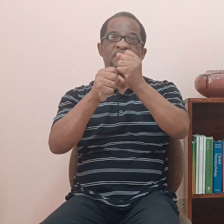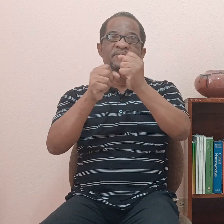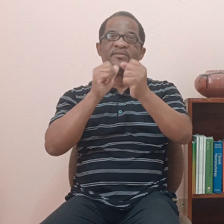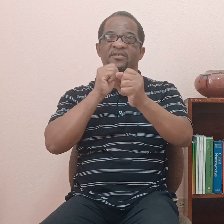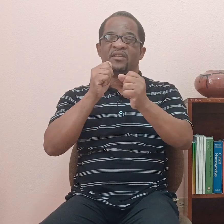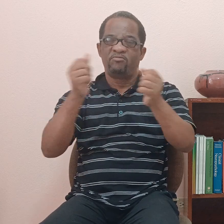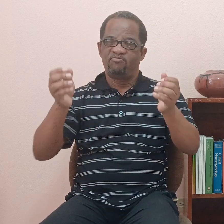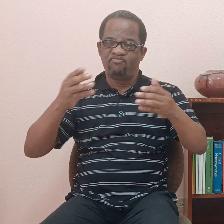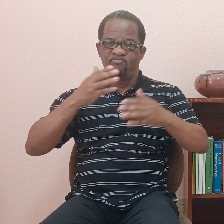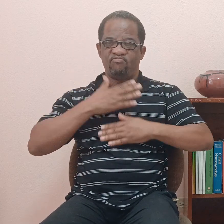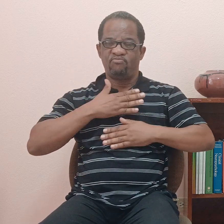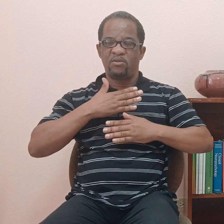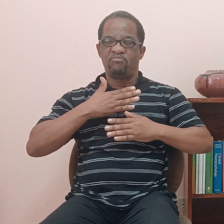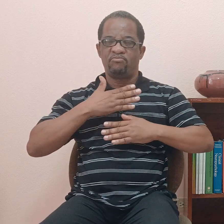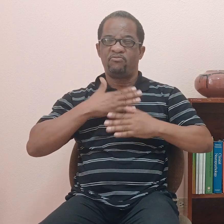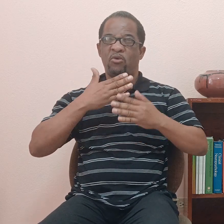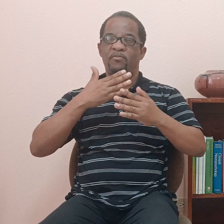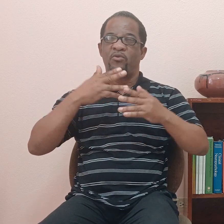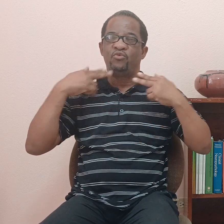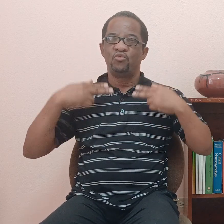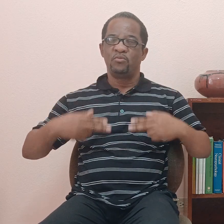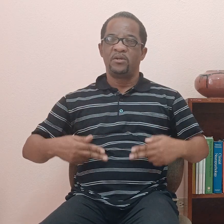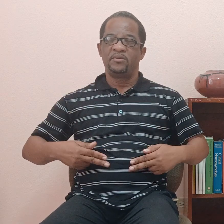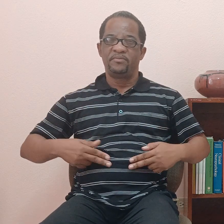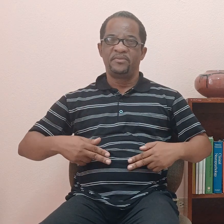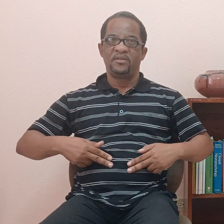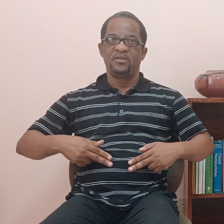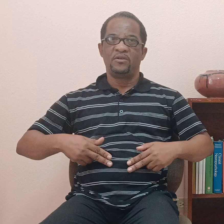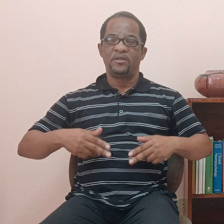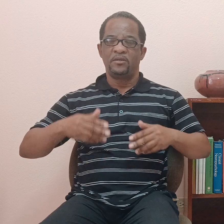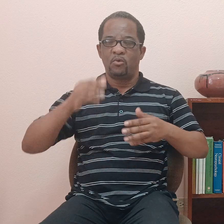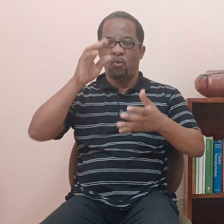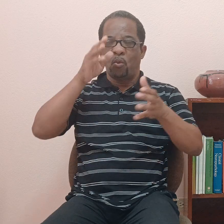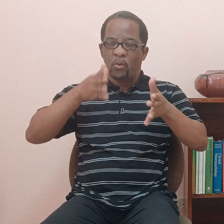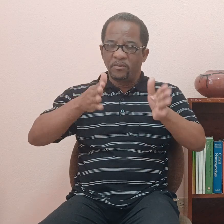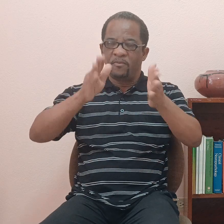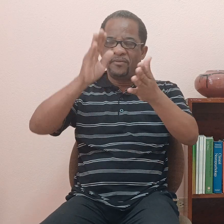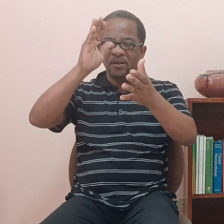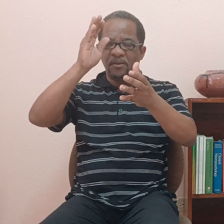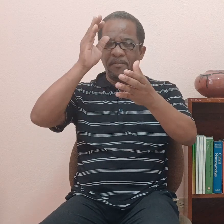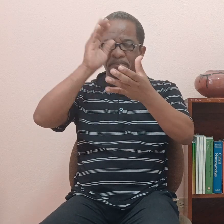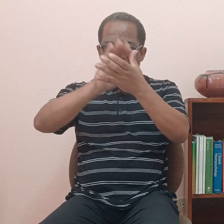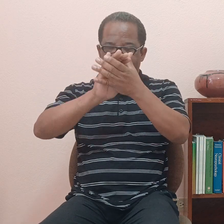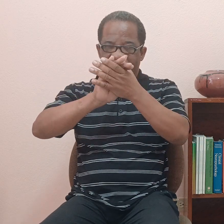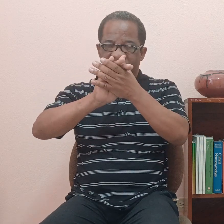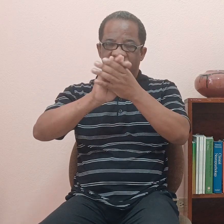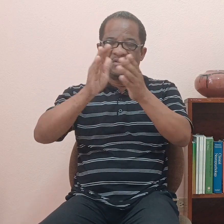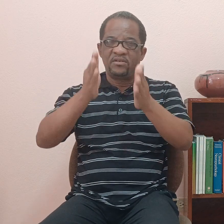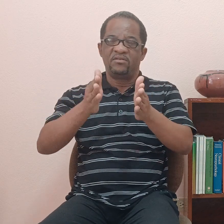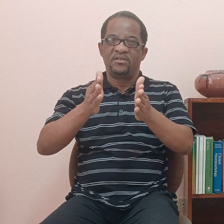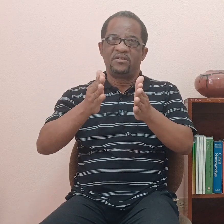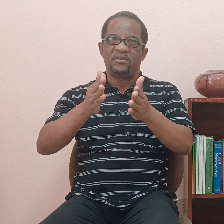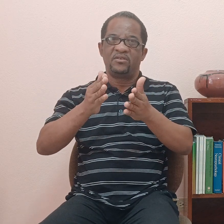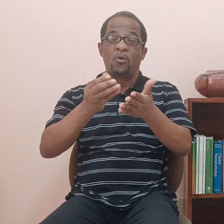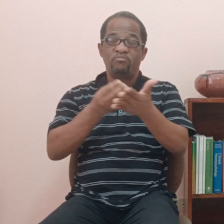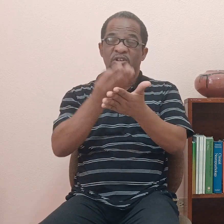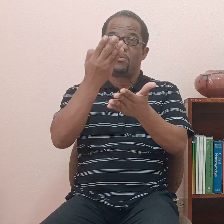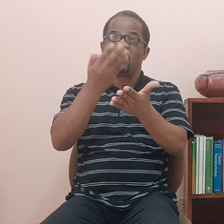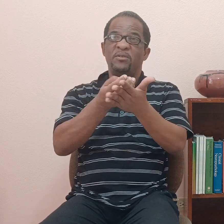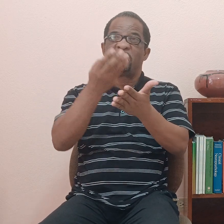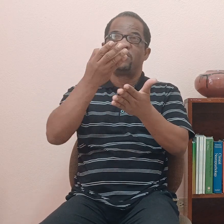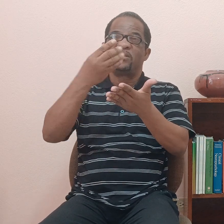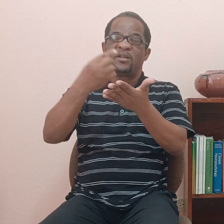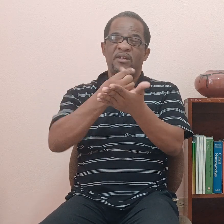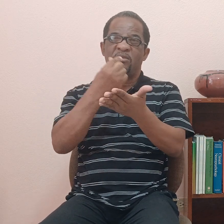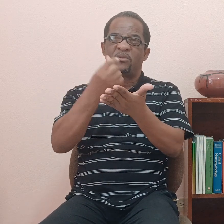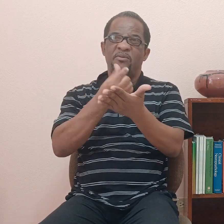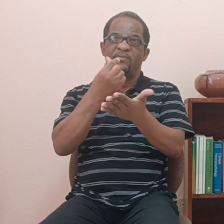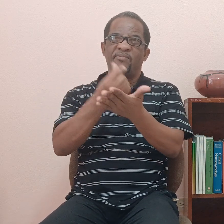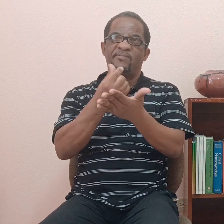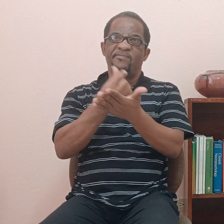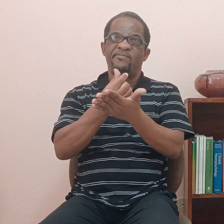exalt human beings in the way taught by believers in positive thinking or prosperity gospel.